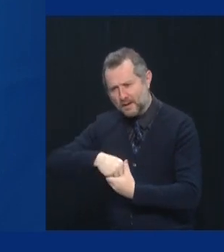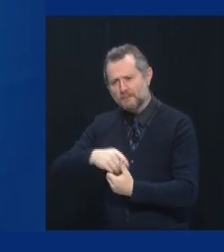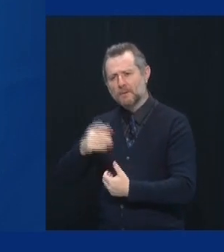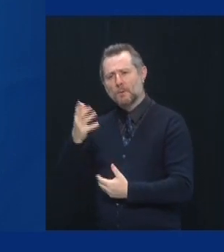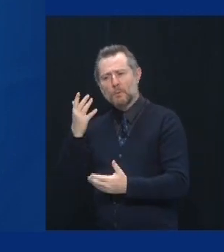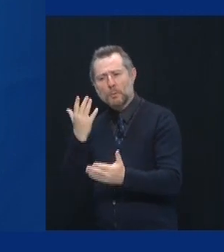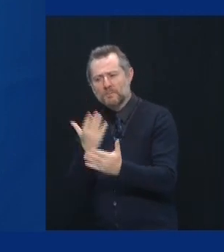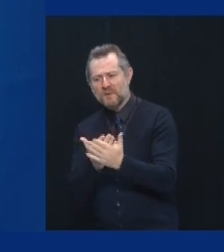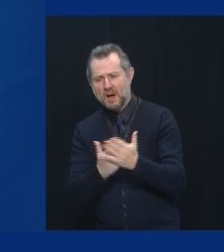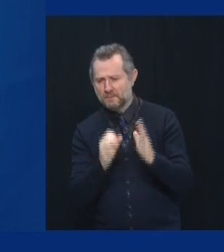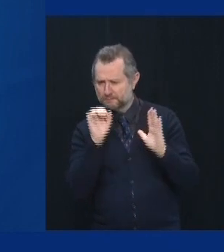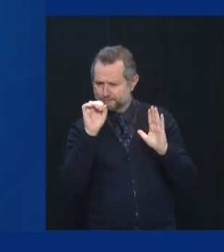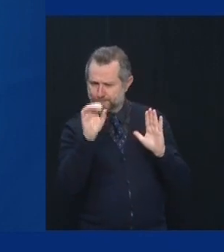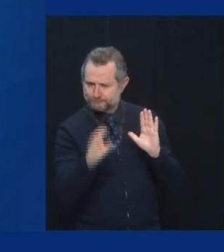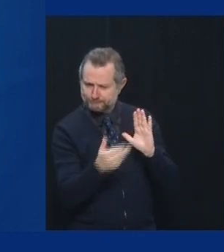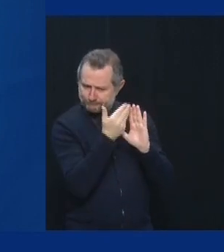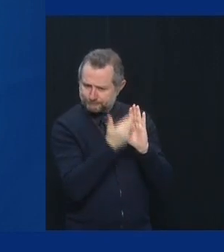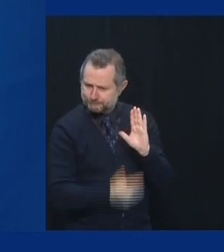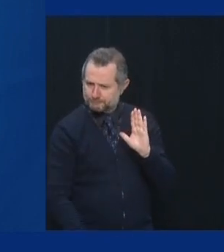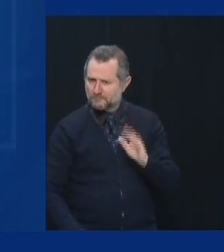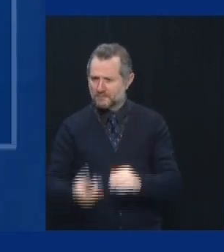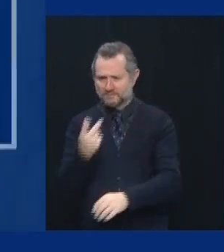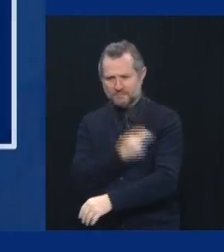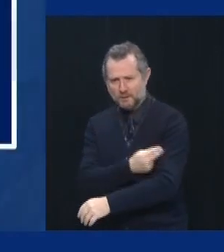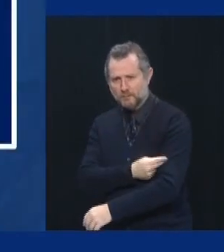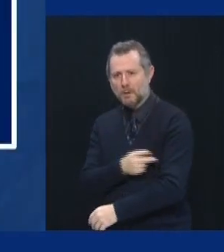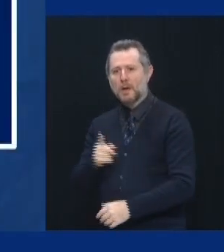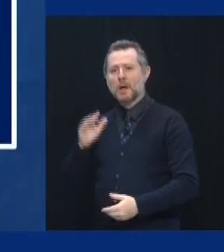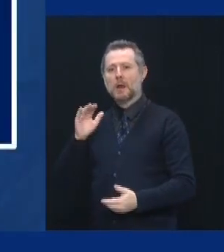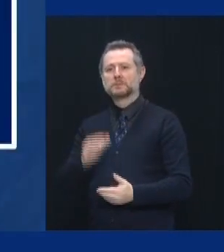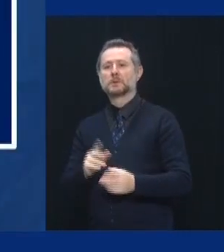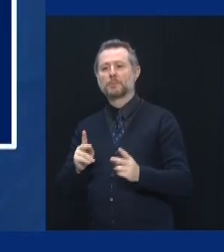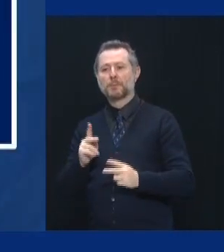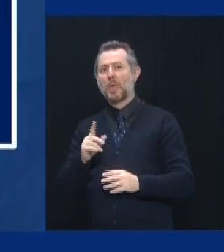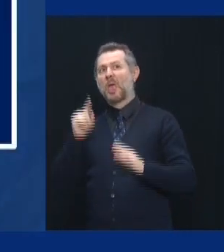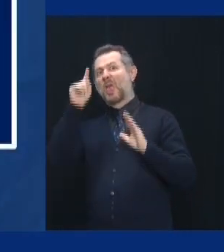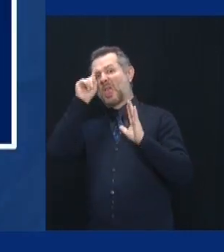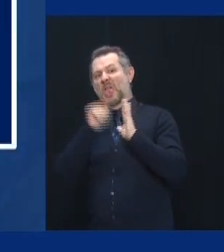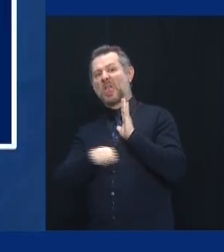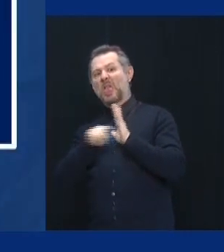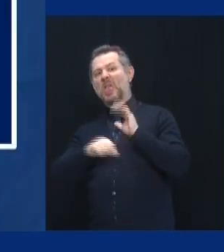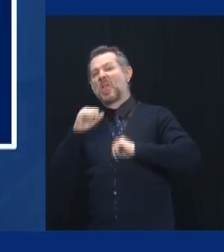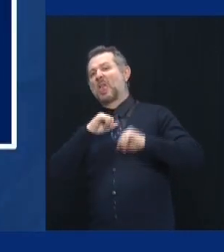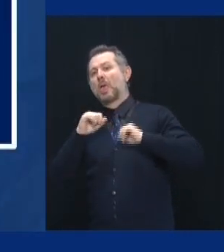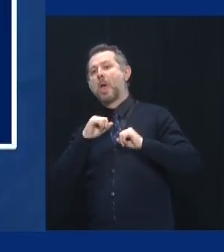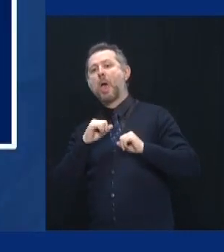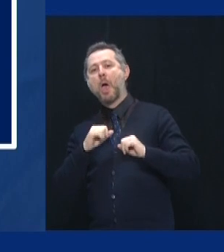REACHING OUT TO COMMUNITIES THAT HAVE LESS TRUST IN THE VACCINE TO HAVE INTERVENTIONS TO SPEAK